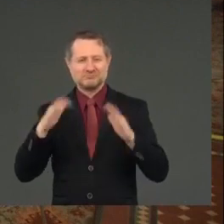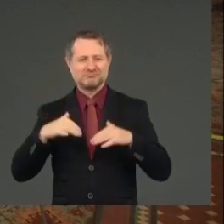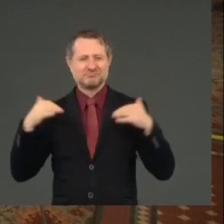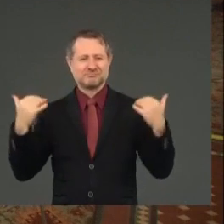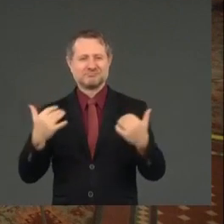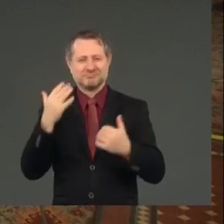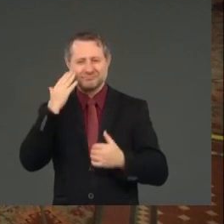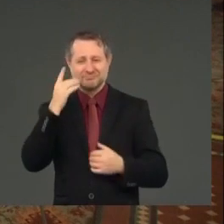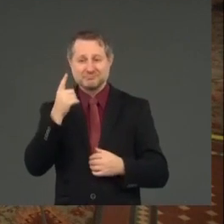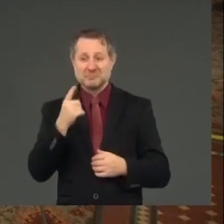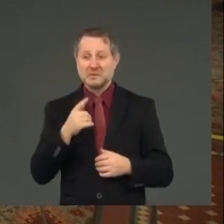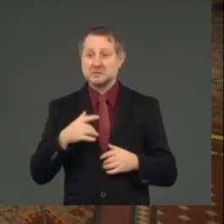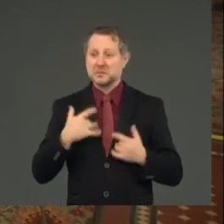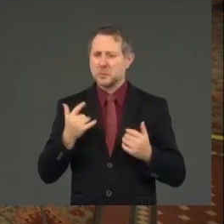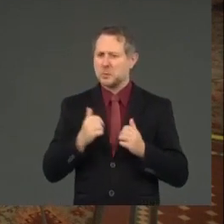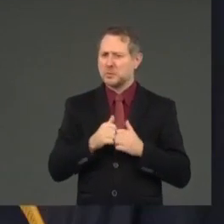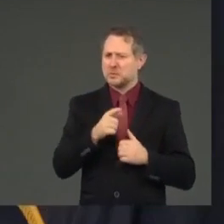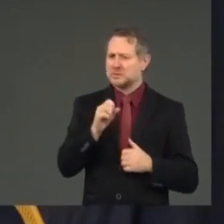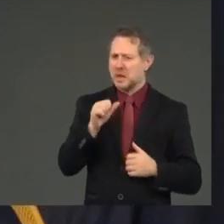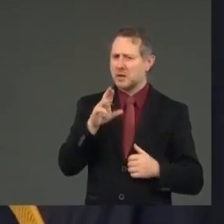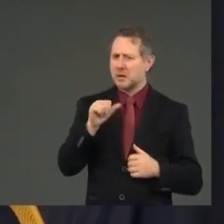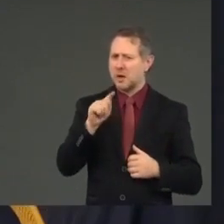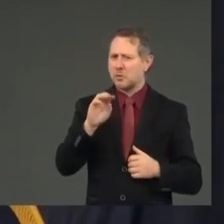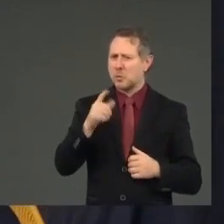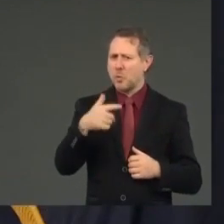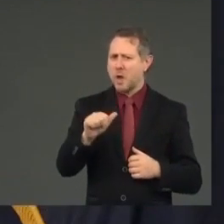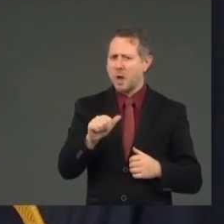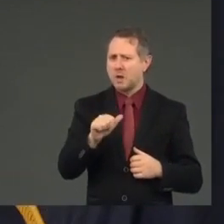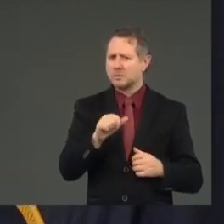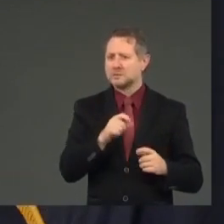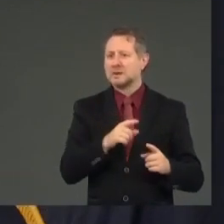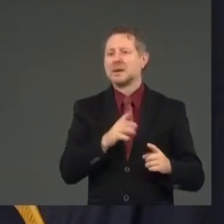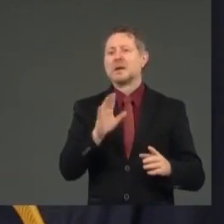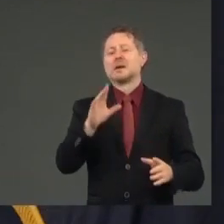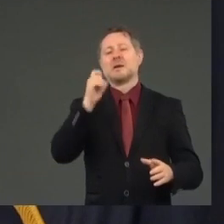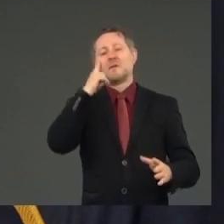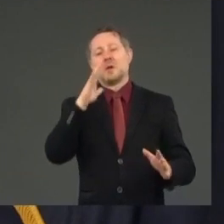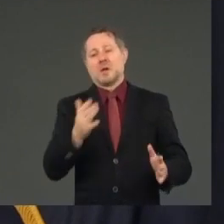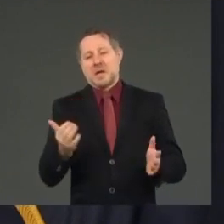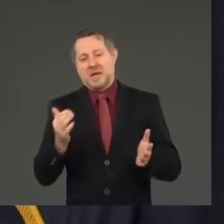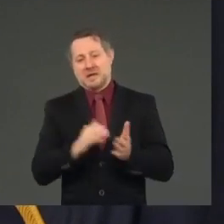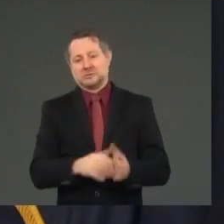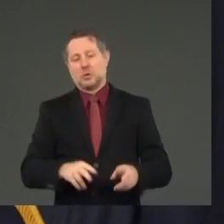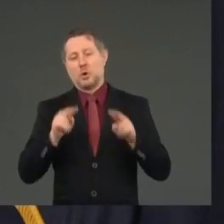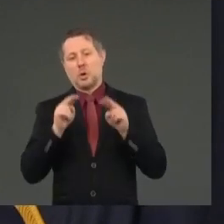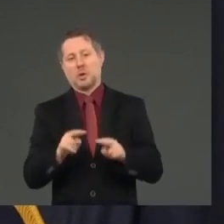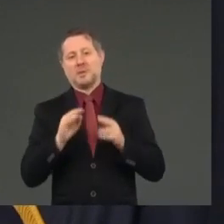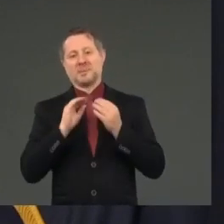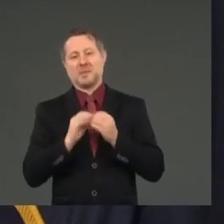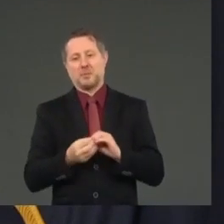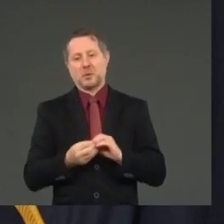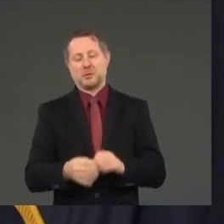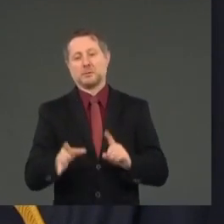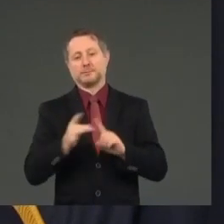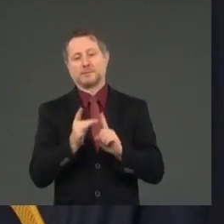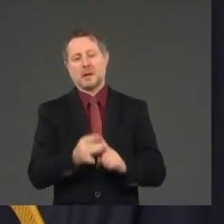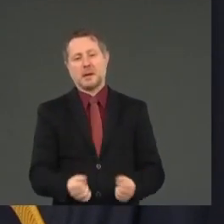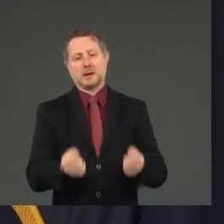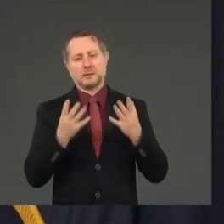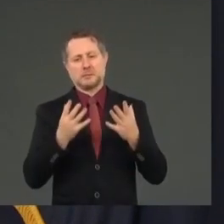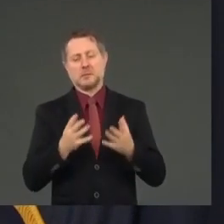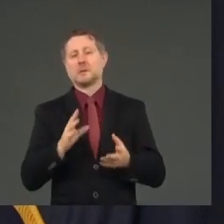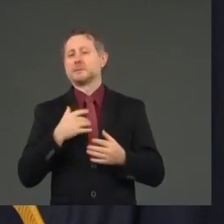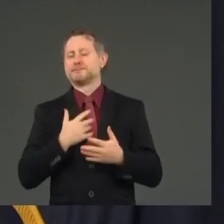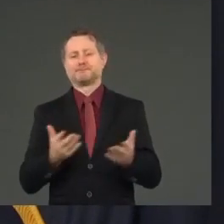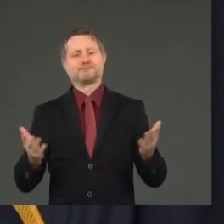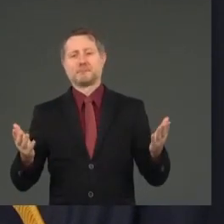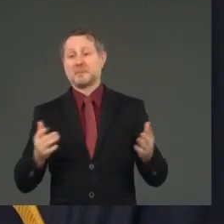KNOW NYRA IS BANNED?